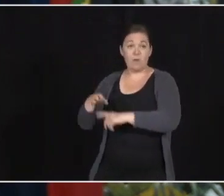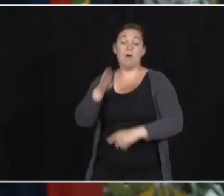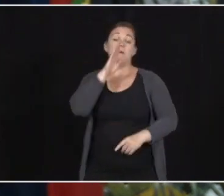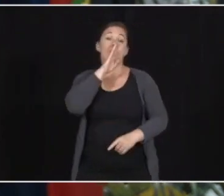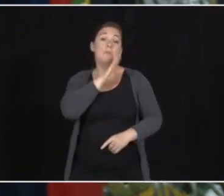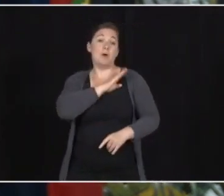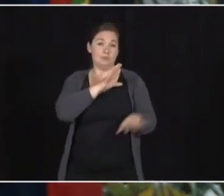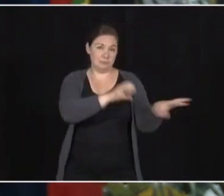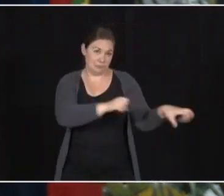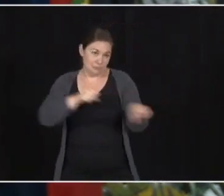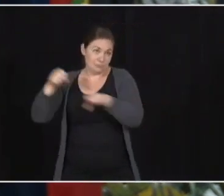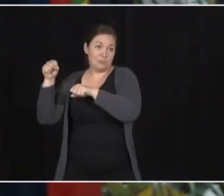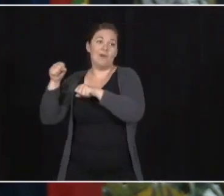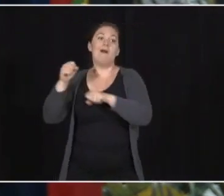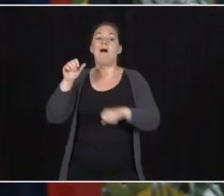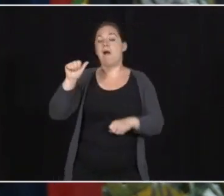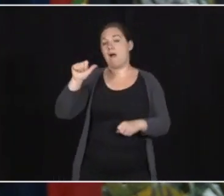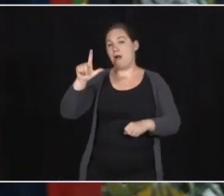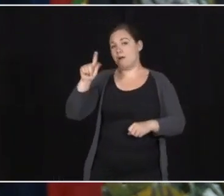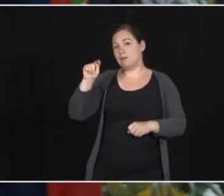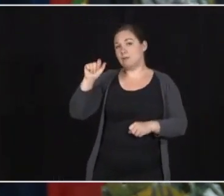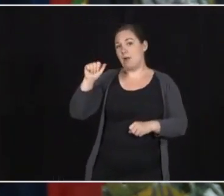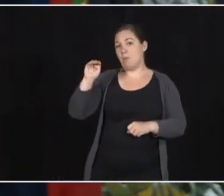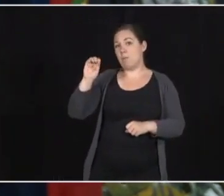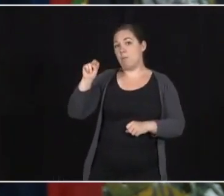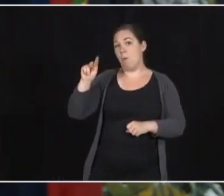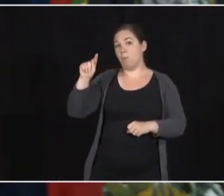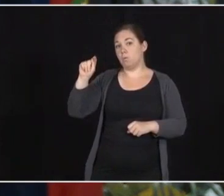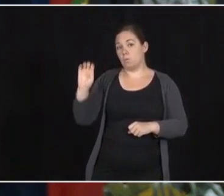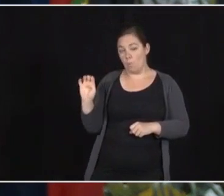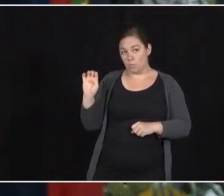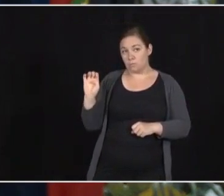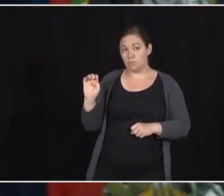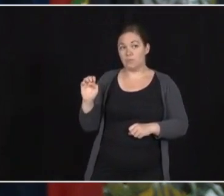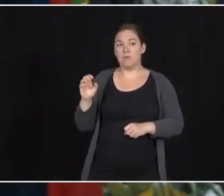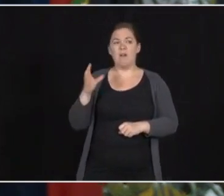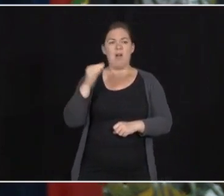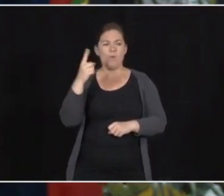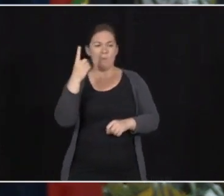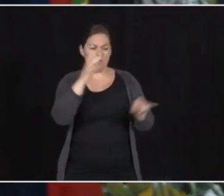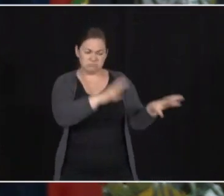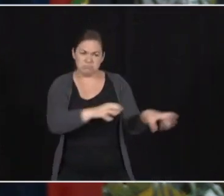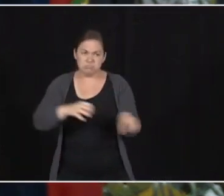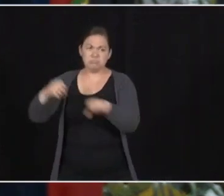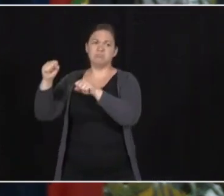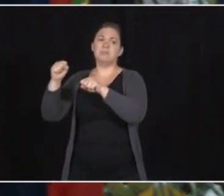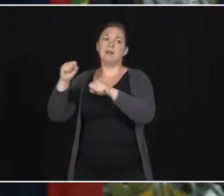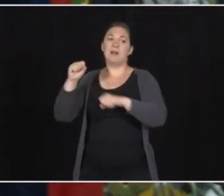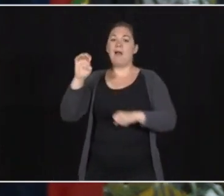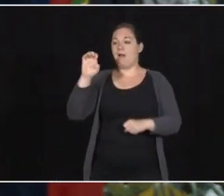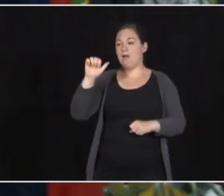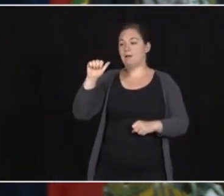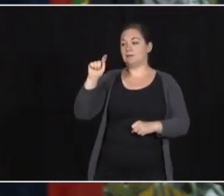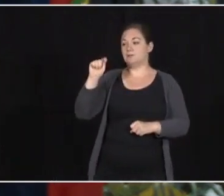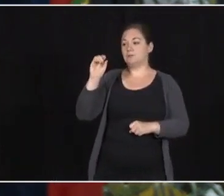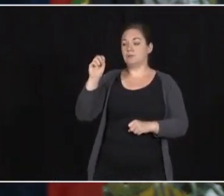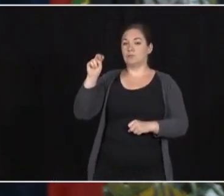hospitals for assisting our long-term care homes during this unprecedented time. As the premier said yesterday, we will use every